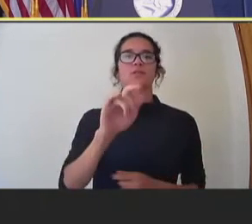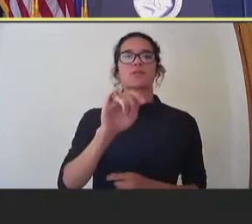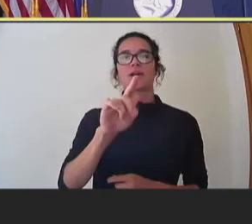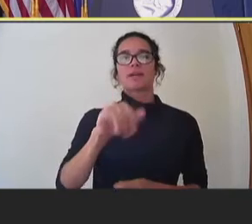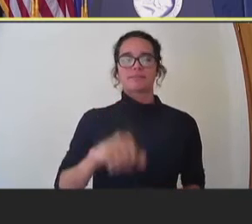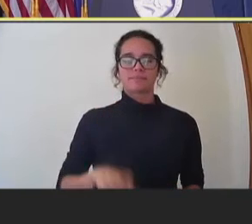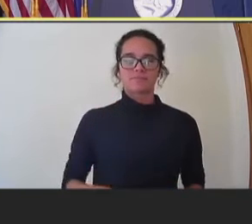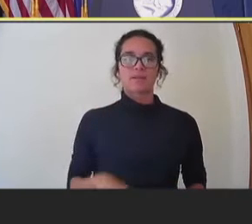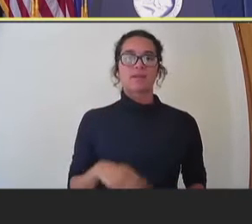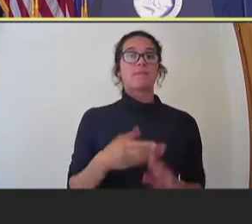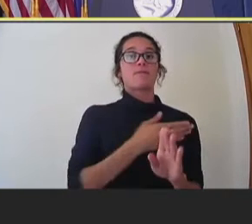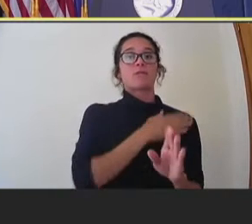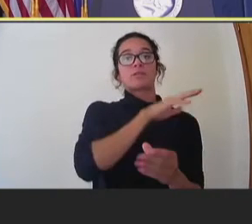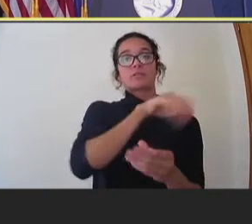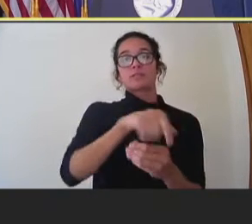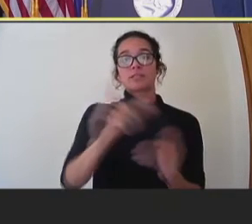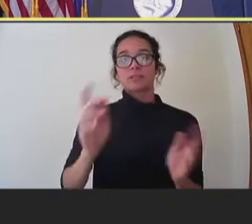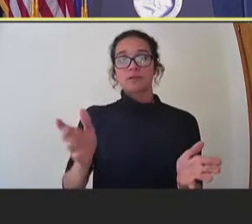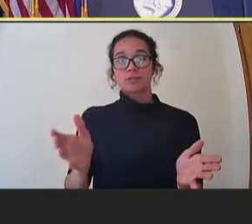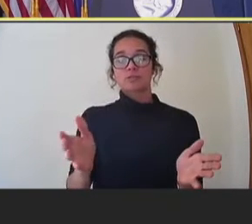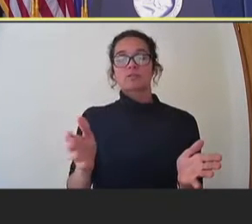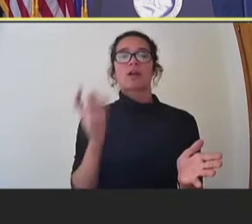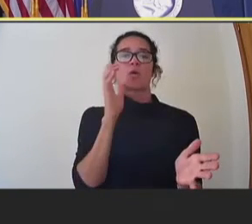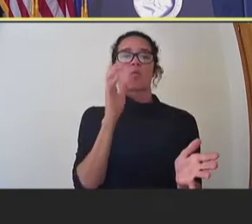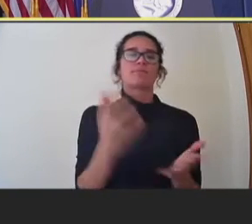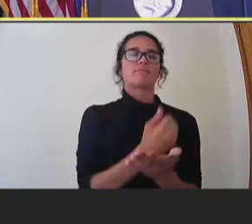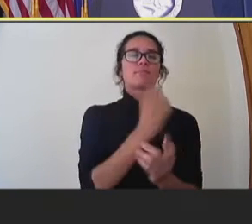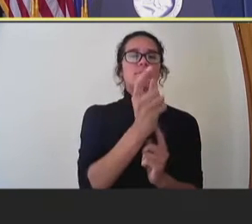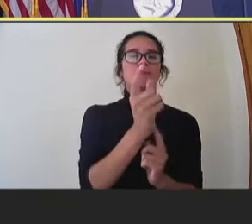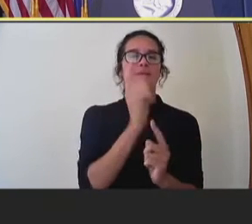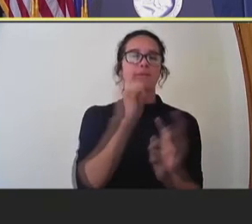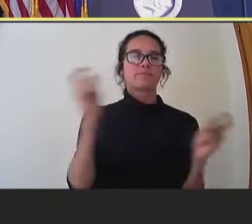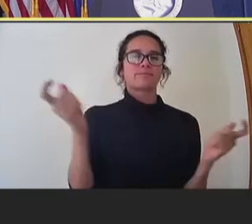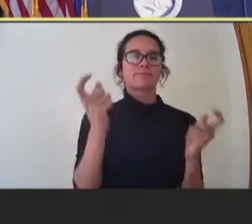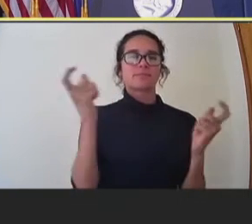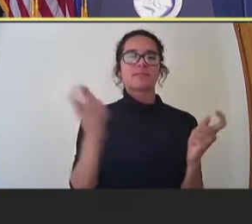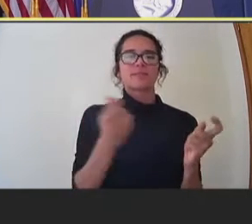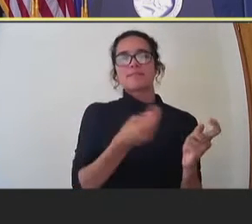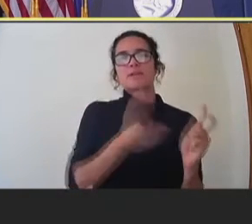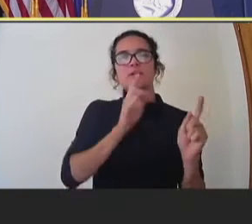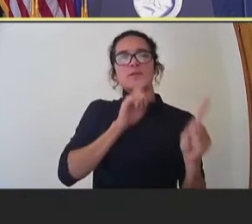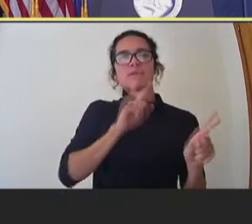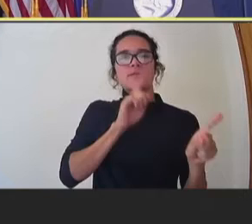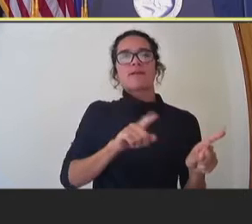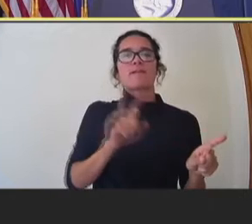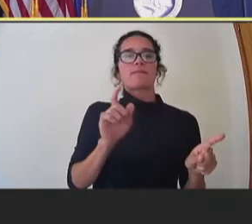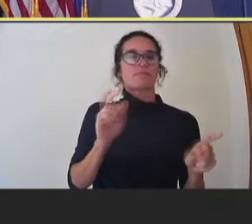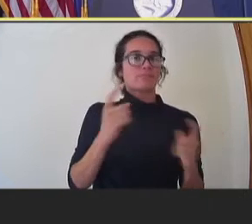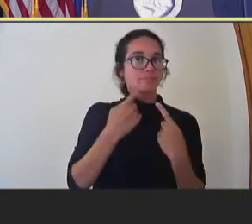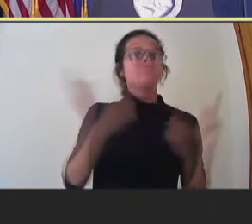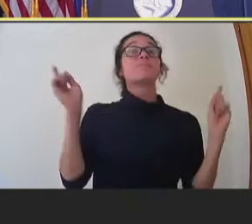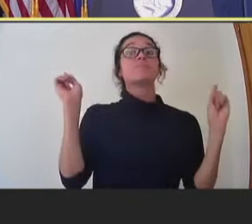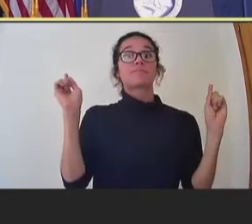celebrate a few successes of the Mpox response. First off, studies show two doses of Mpox were up